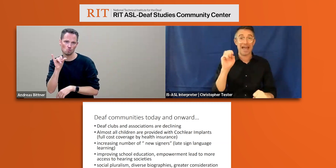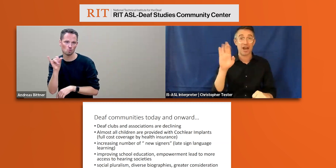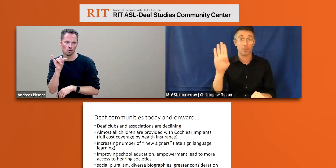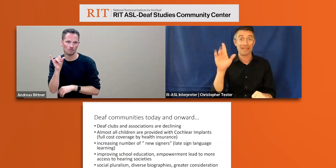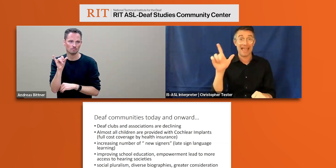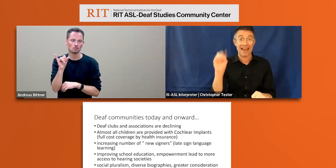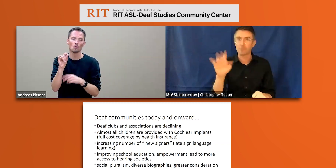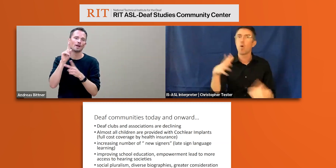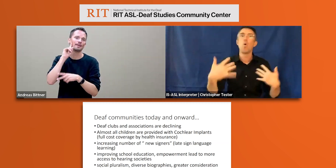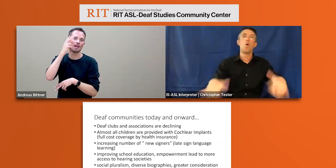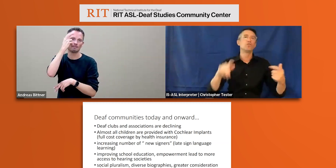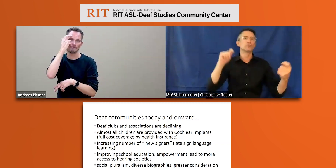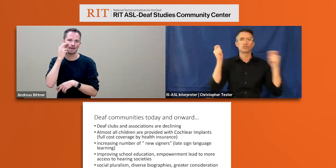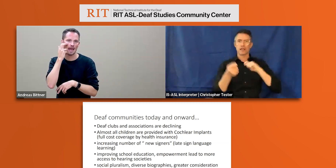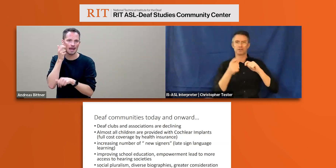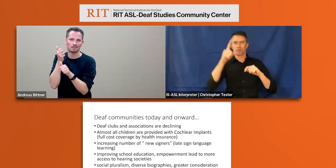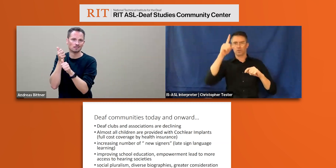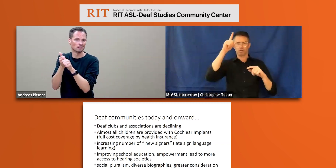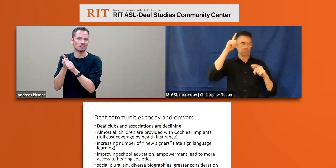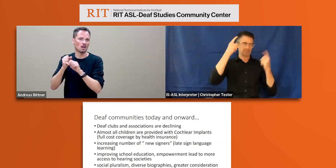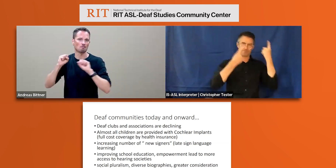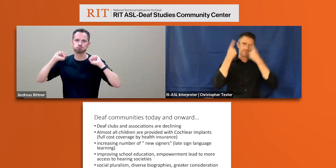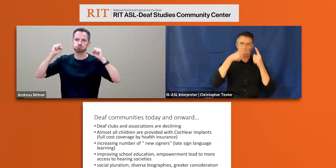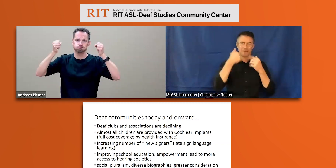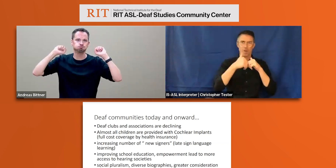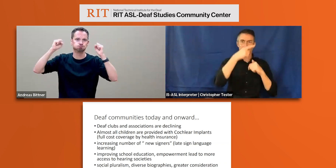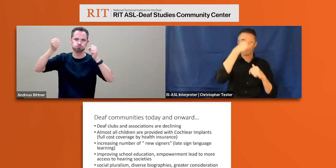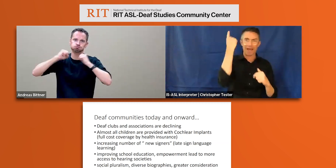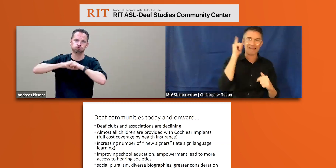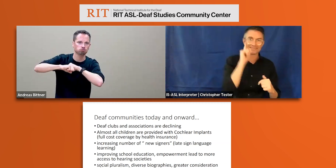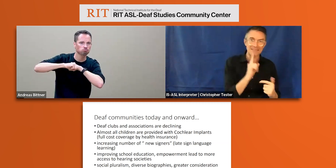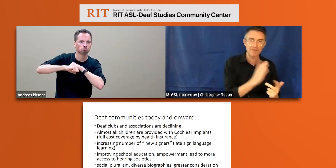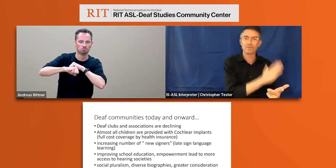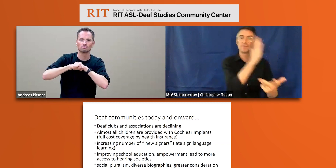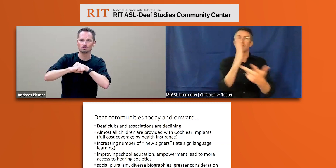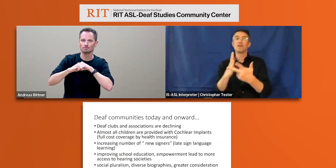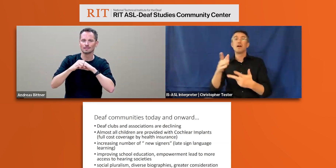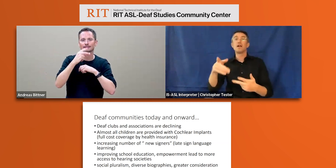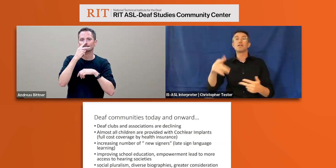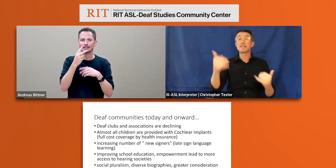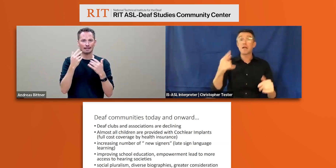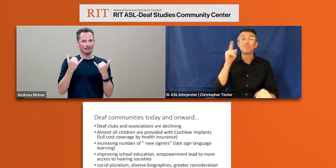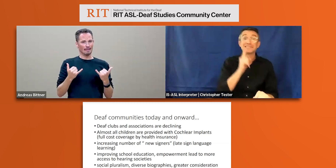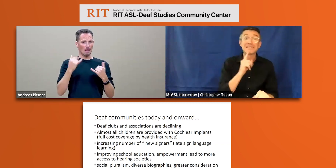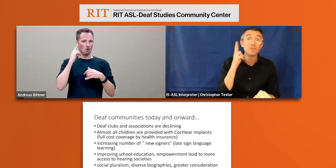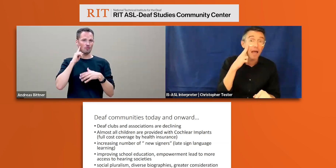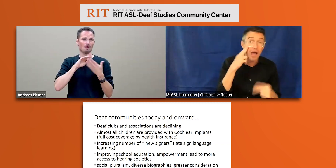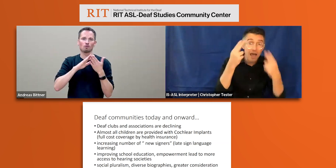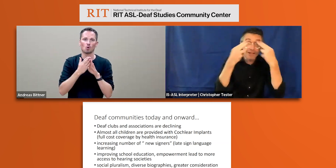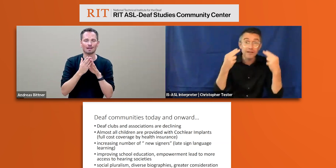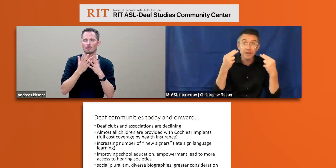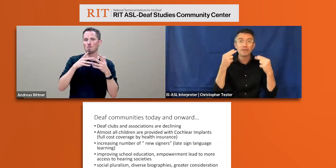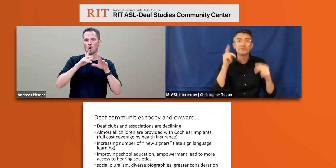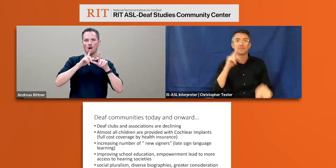Remember Black Lives Matter. That really influenced and changed people's thinking